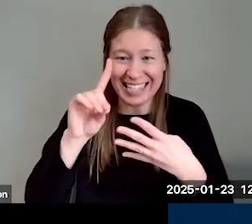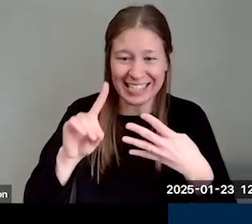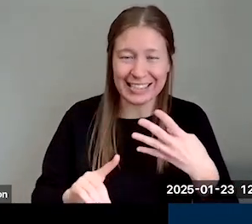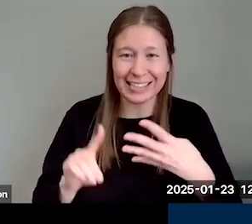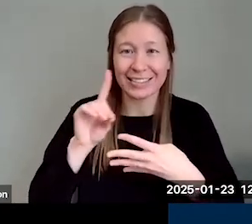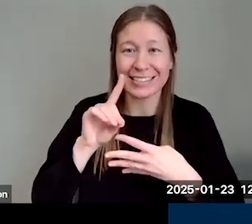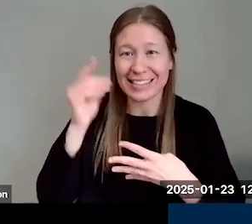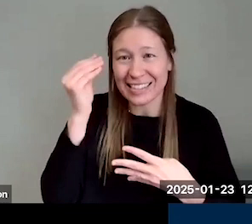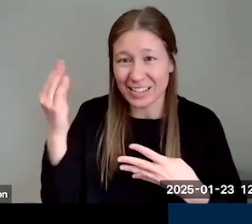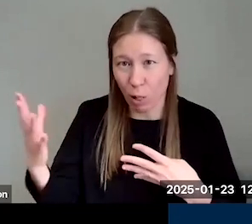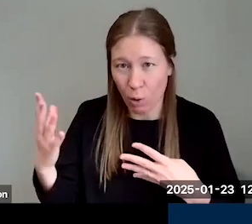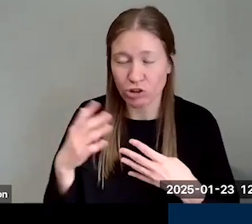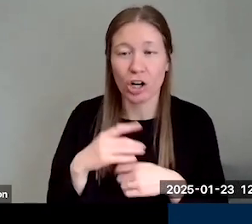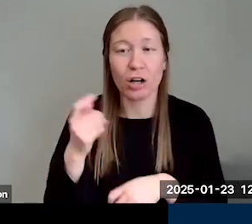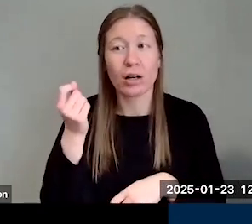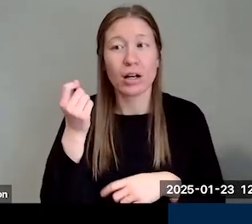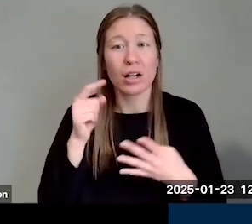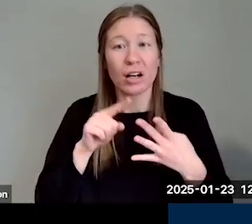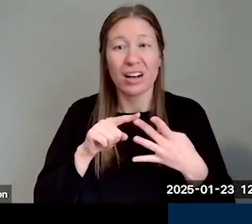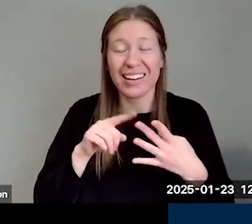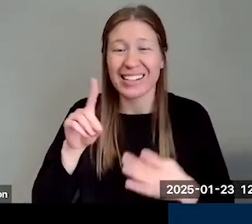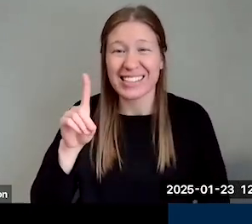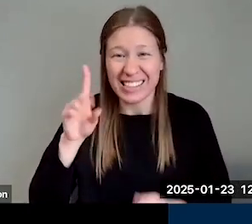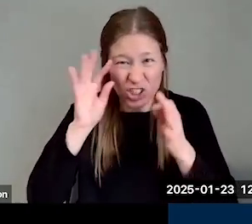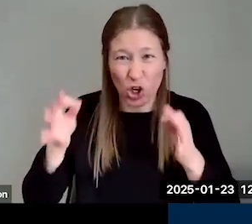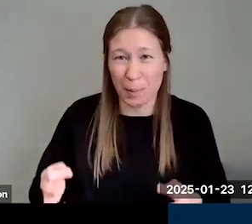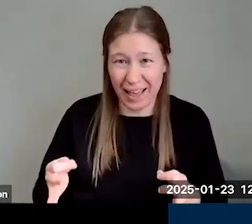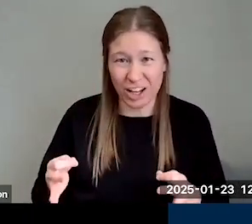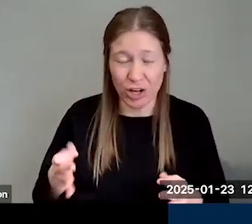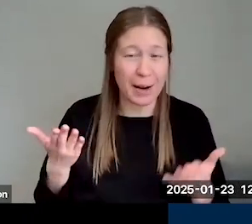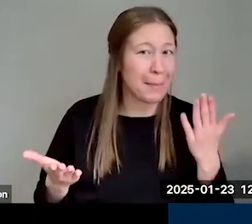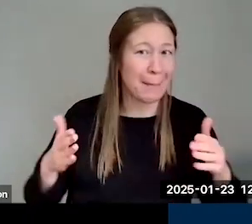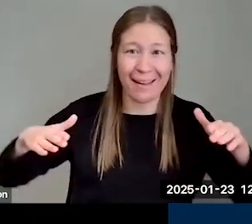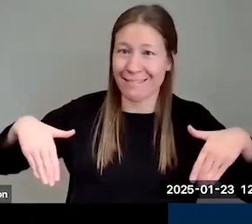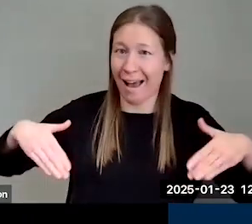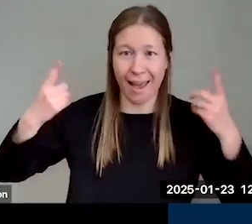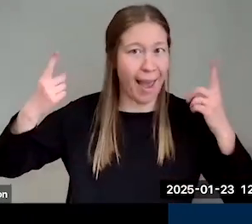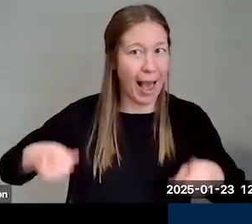but we haven't necessarily made a determination that there is a disability at that point.